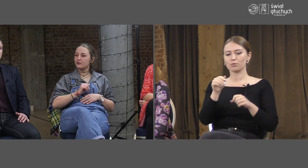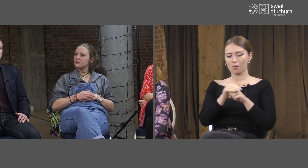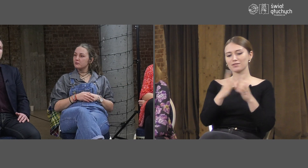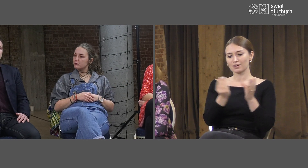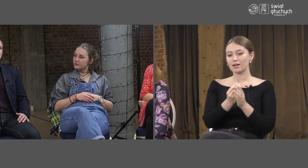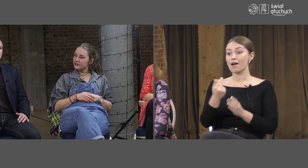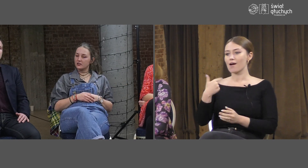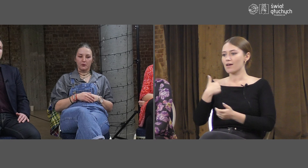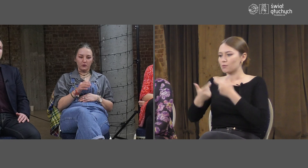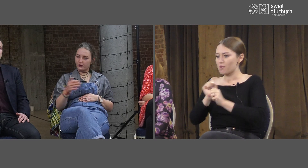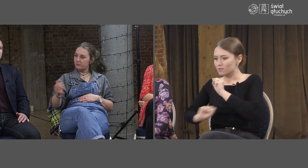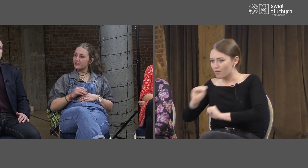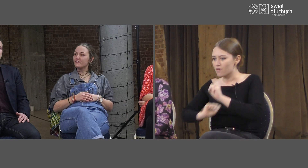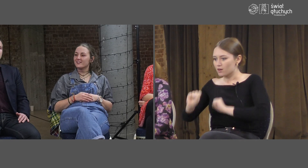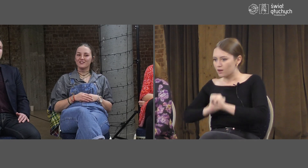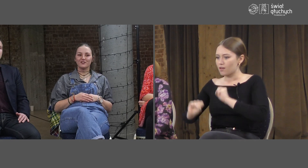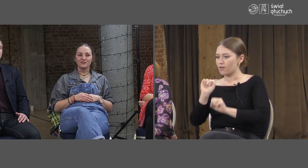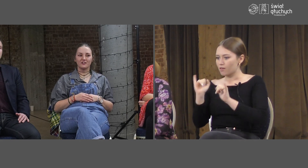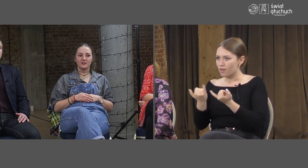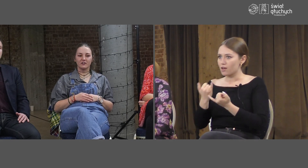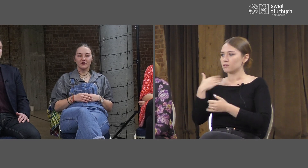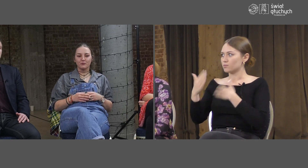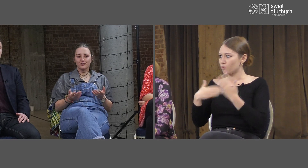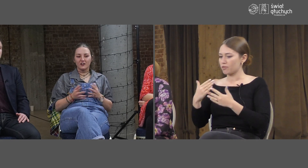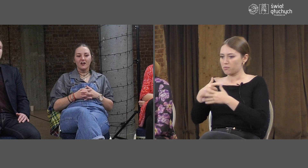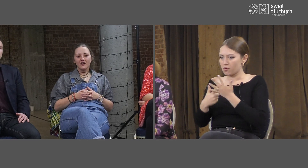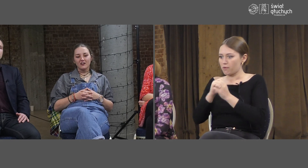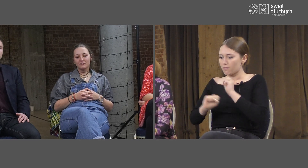while I sat there doing exercises to fit in with you now. So I say: